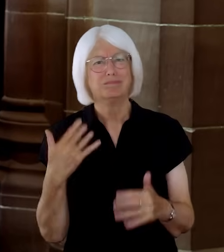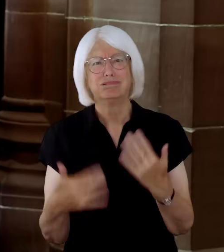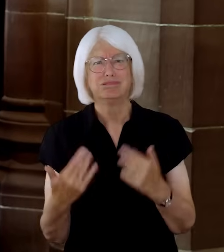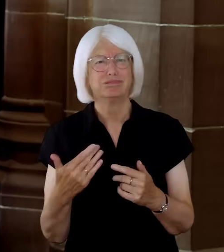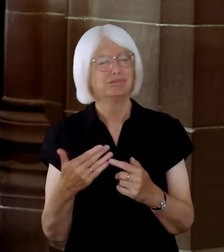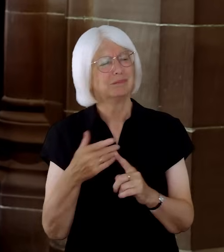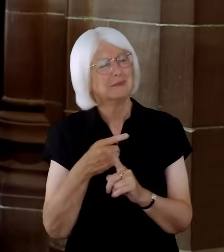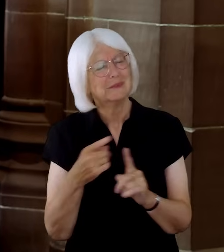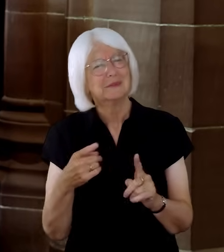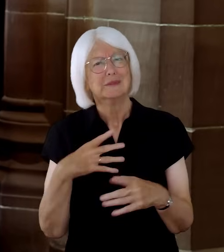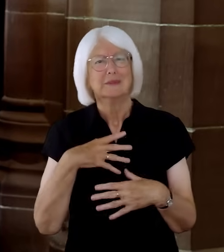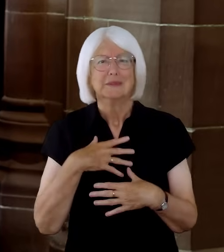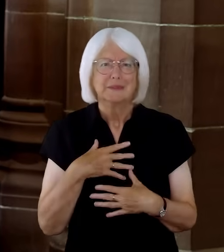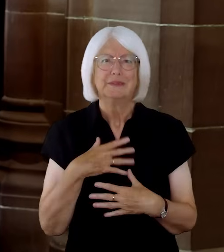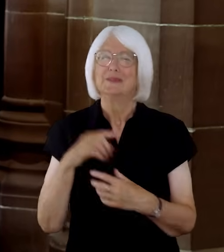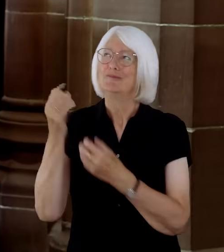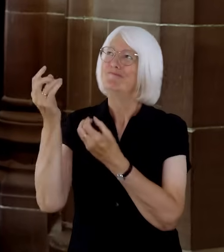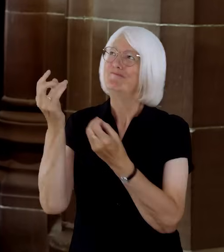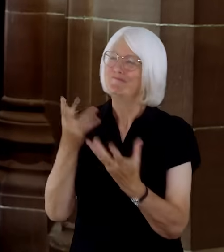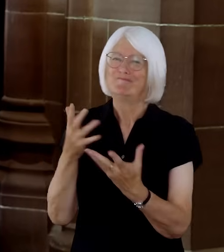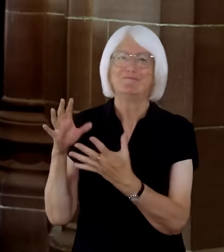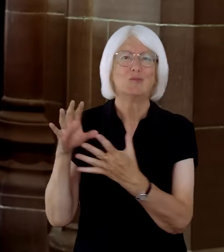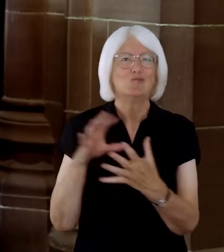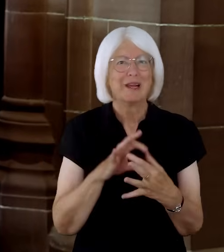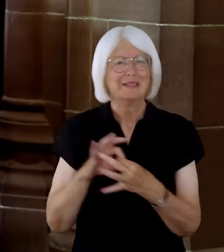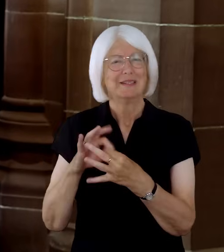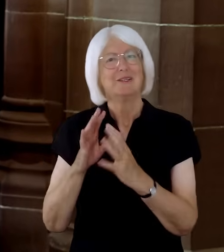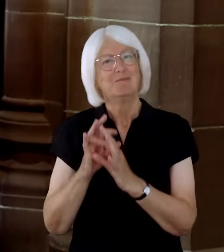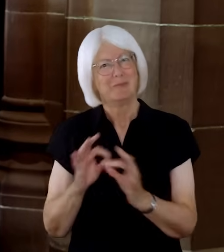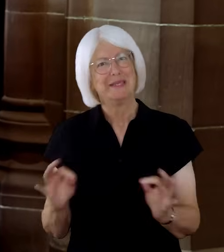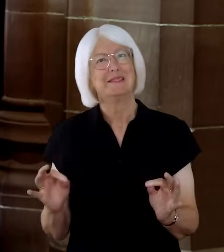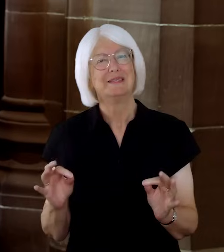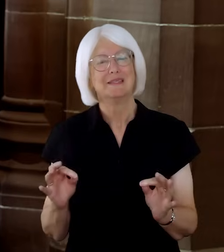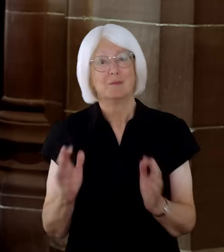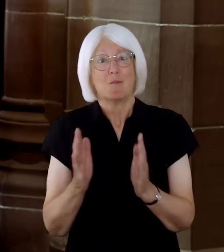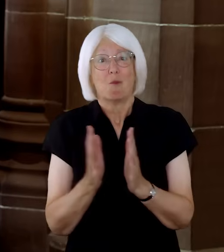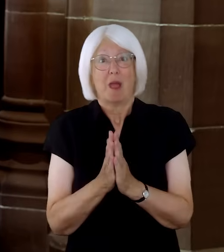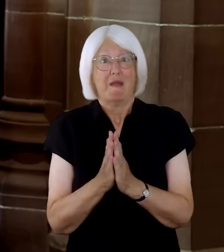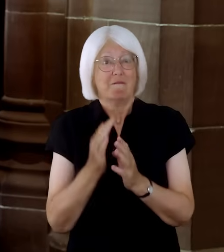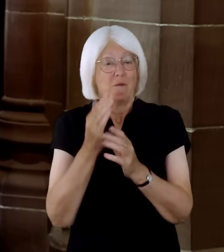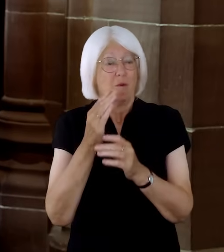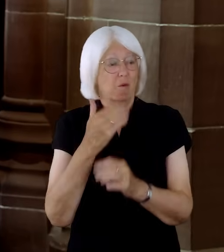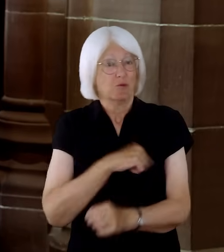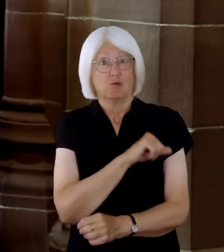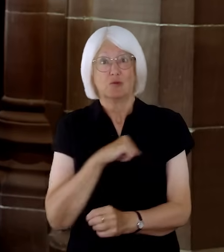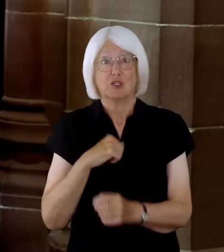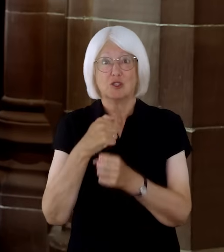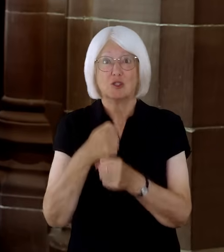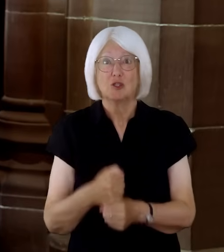bring reconciliation and peace. We pray for the worldwide Christian Church,